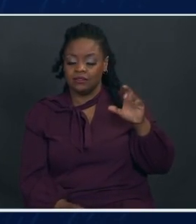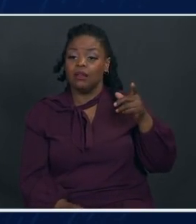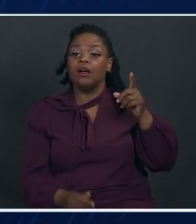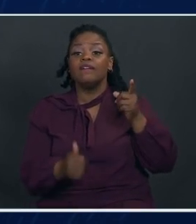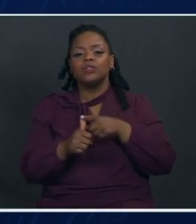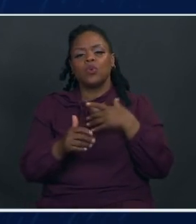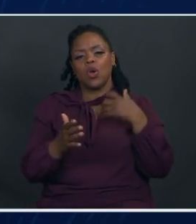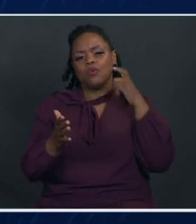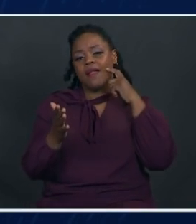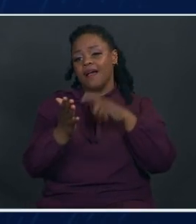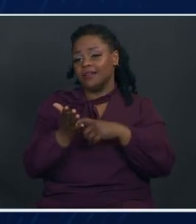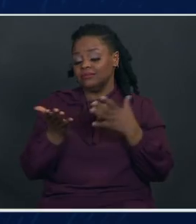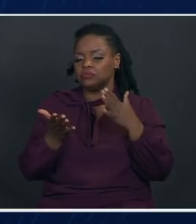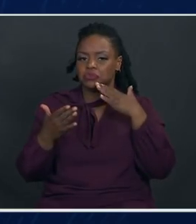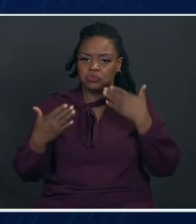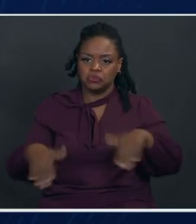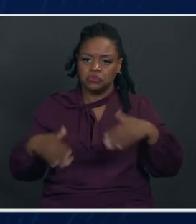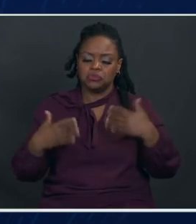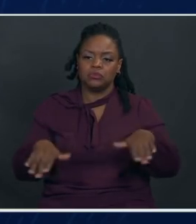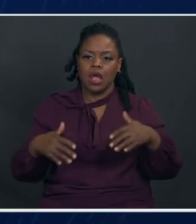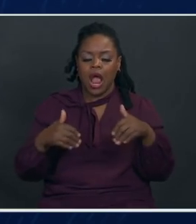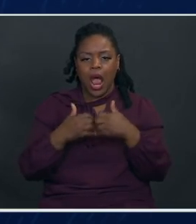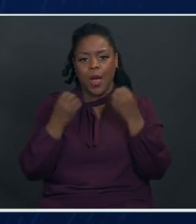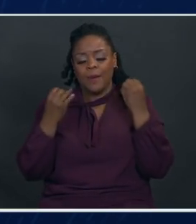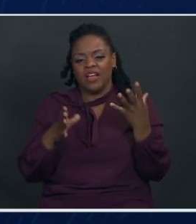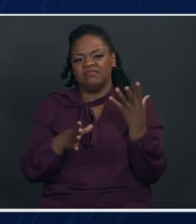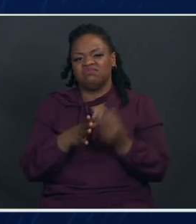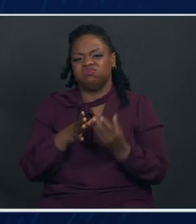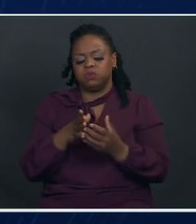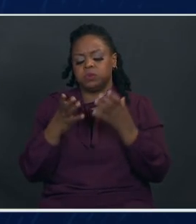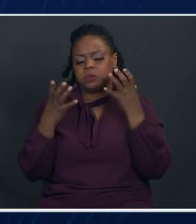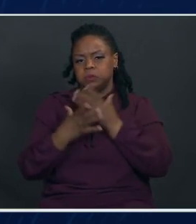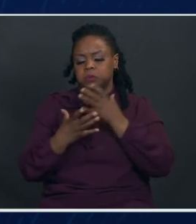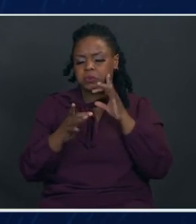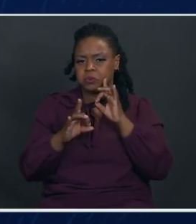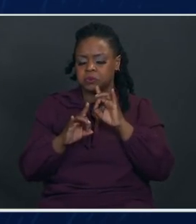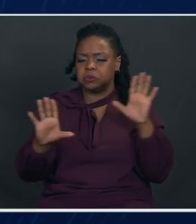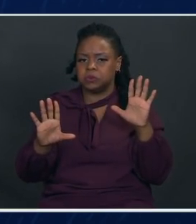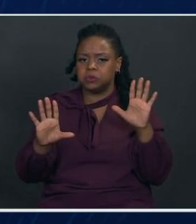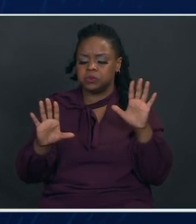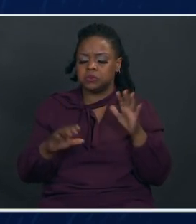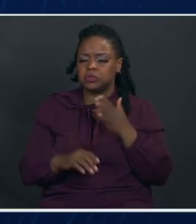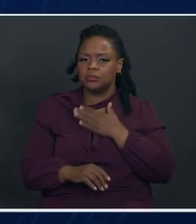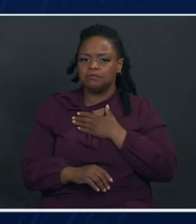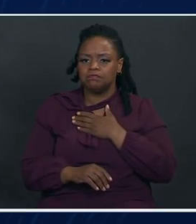that the COVID-19 pandemic has taken on all of us, especially those who have lost loved ones